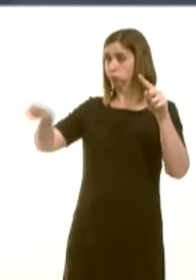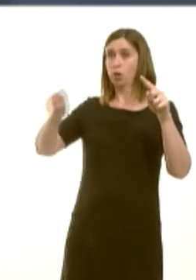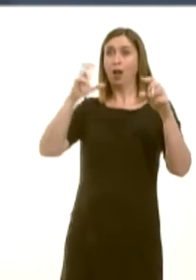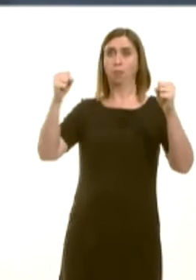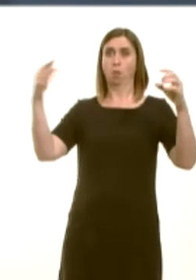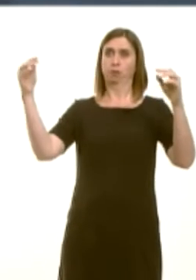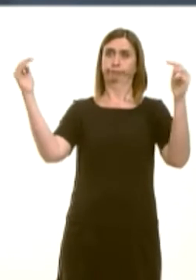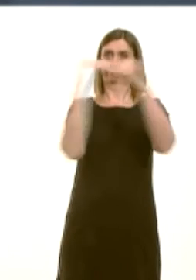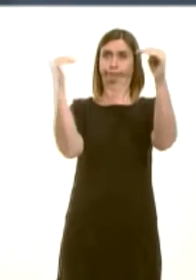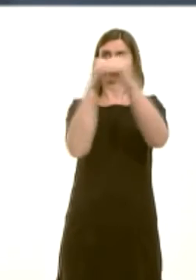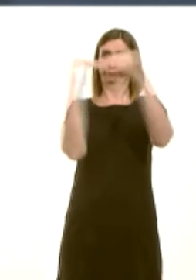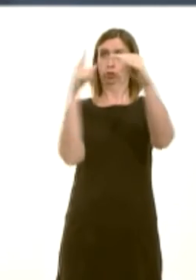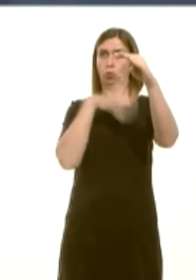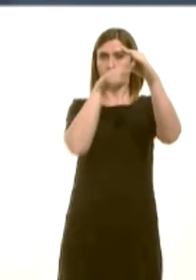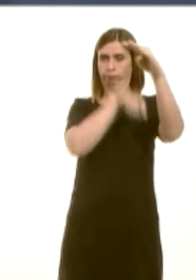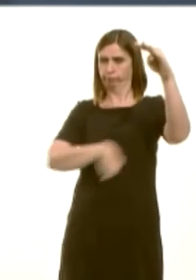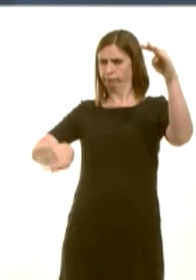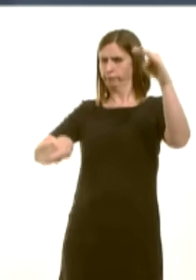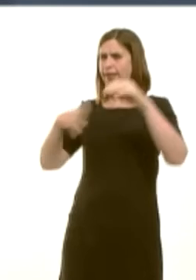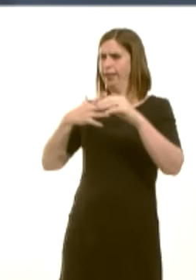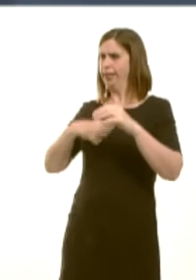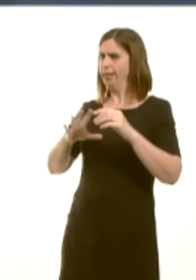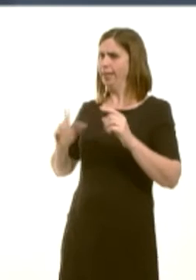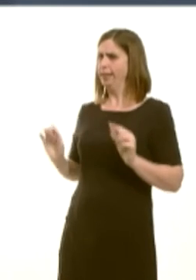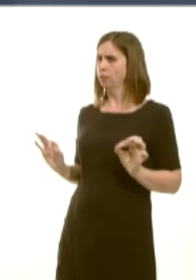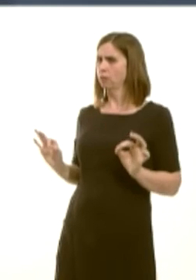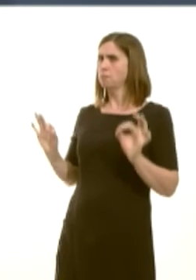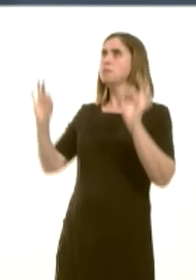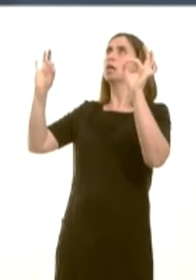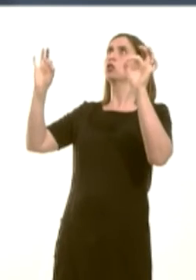into increasing the height of a bridge potentially to be built through the middle of Newport